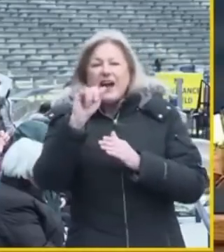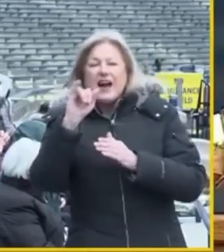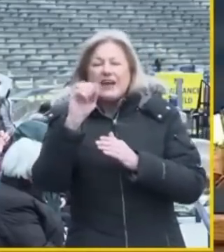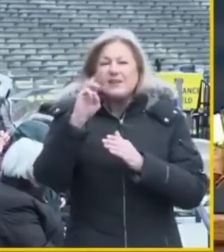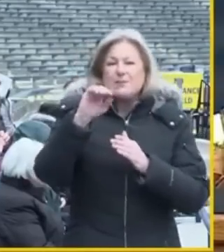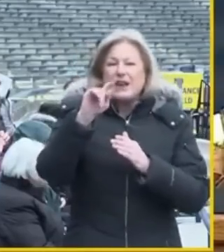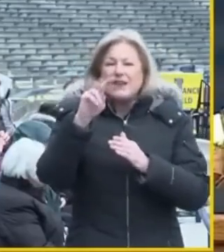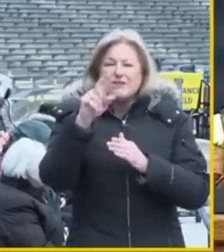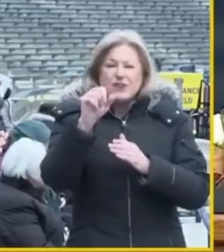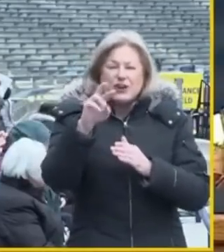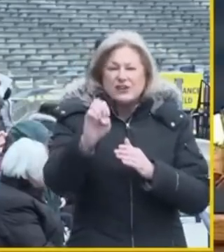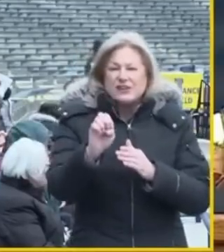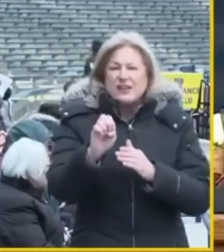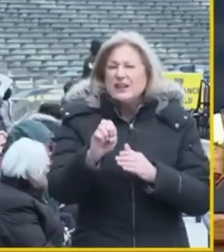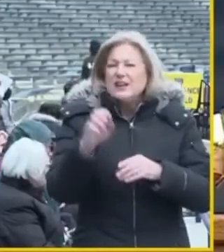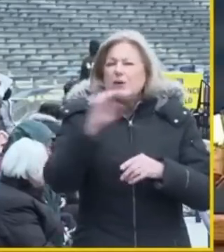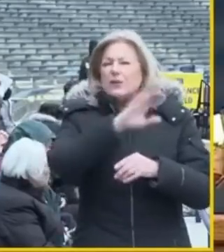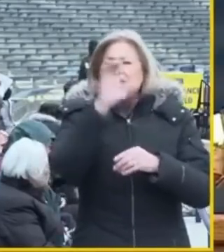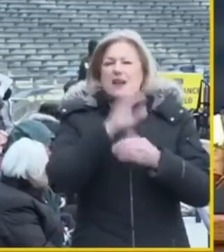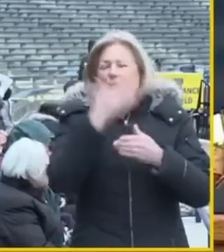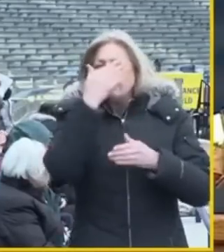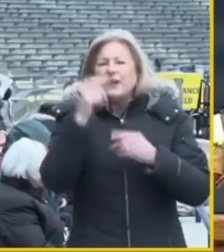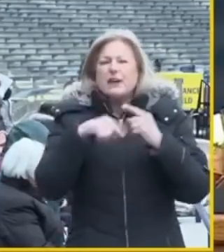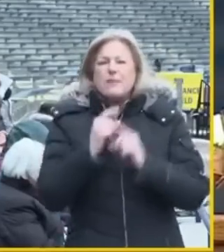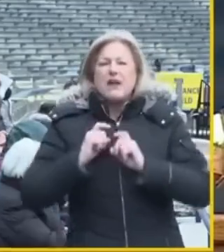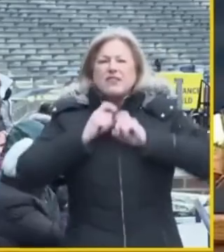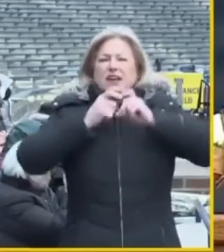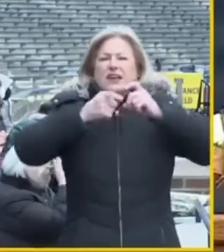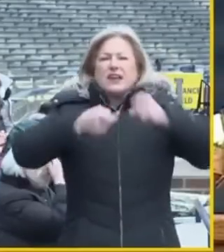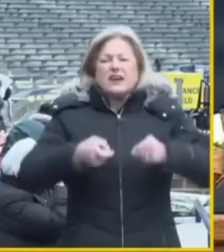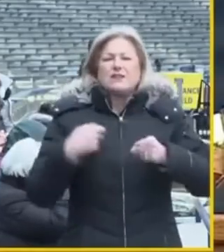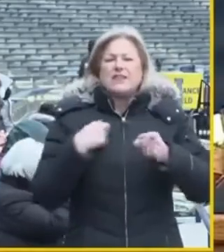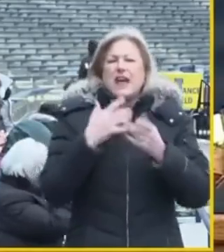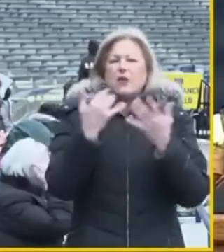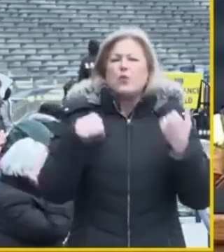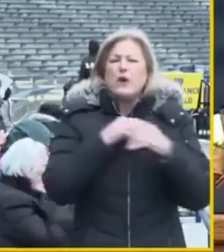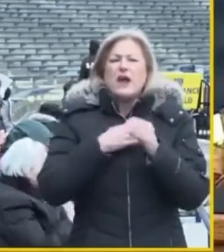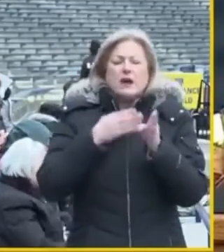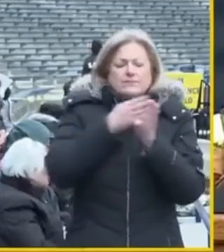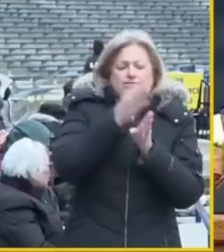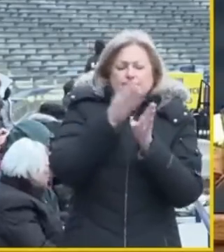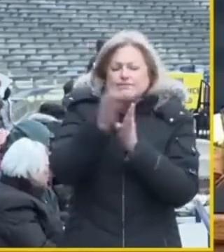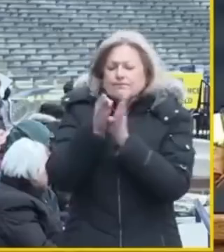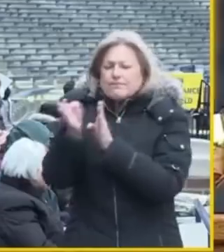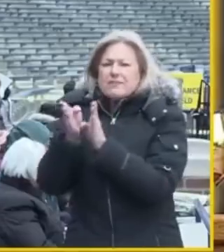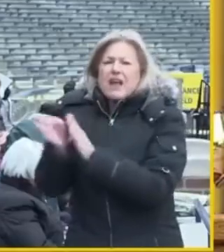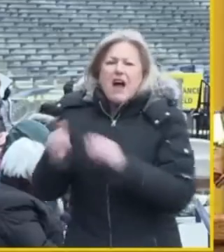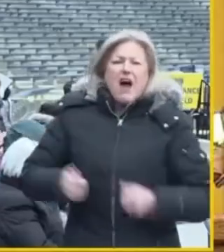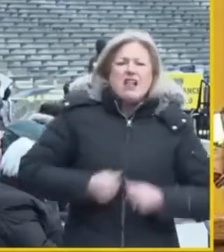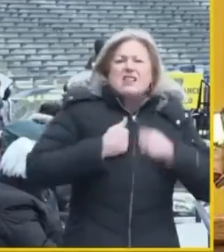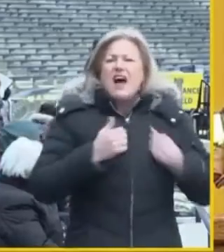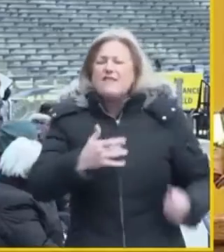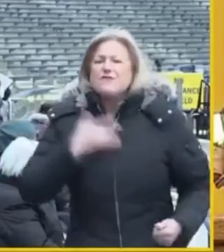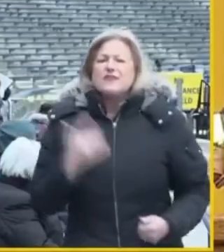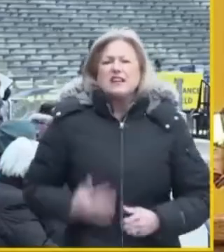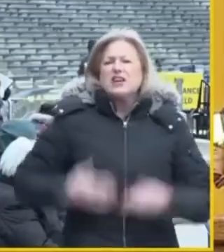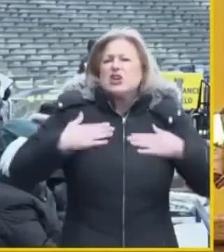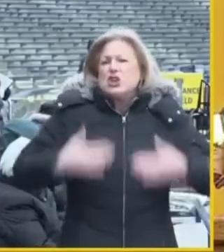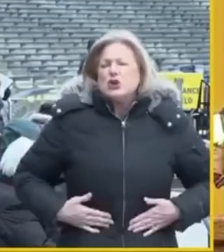we must not lose sight of the gift of being a multifaceted, alive, feeling human being.